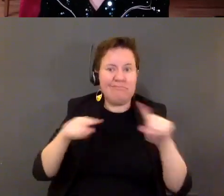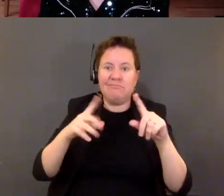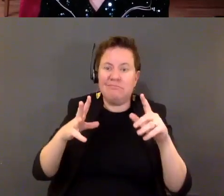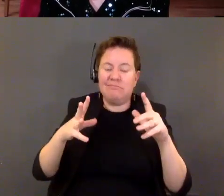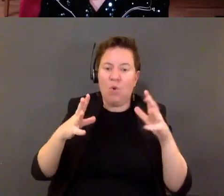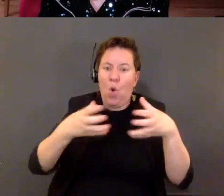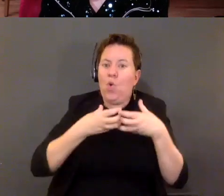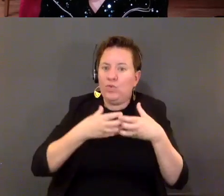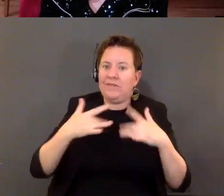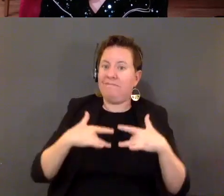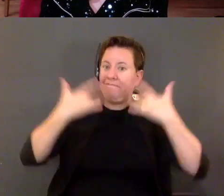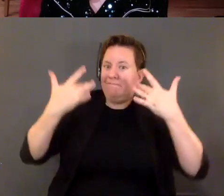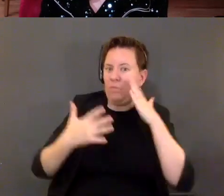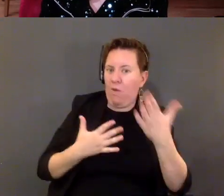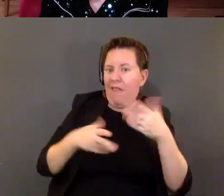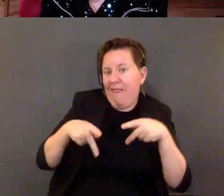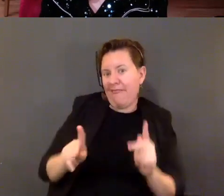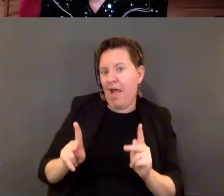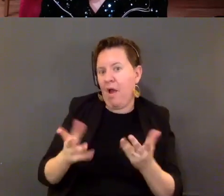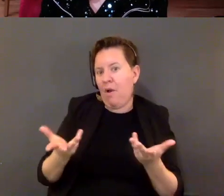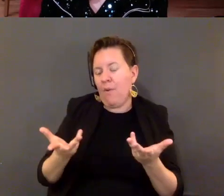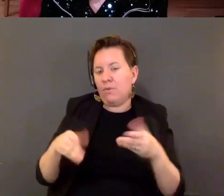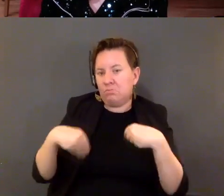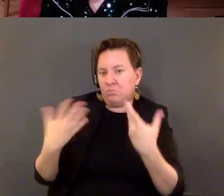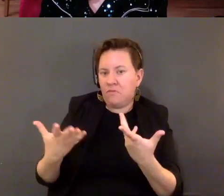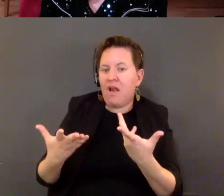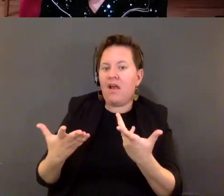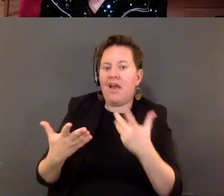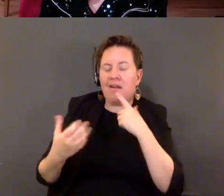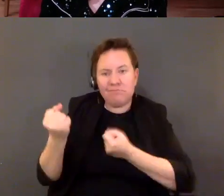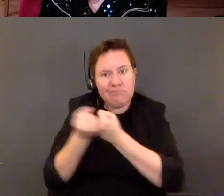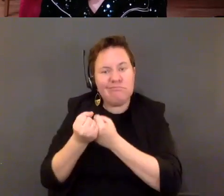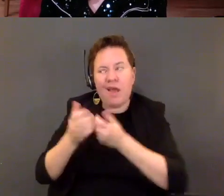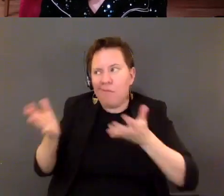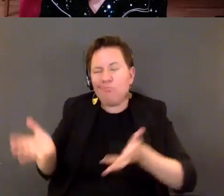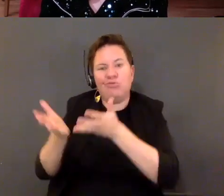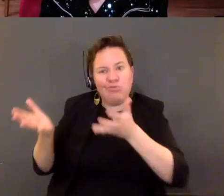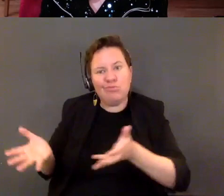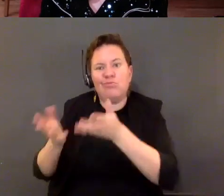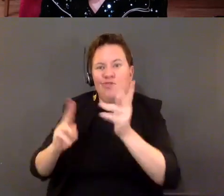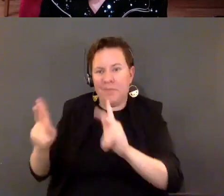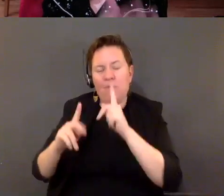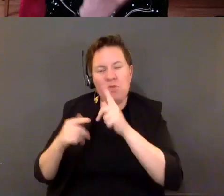you know will provide and i'm pushing people i am really trying but this is really